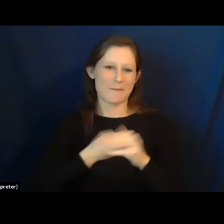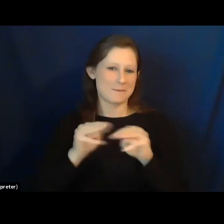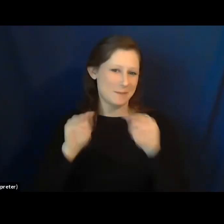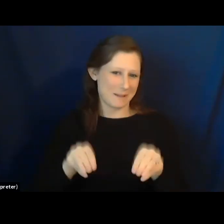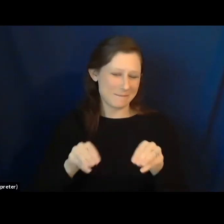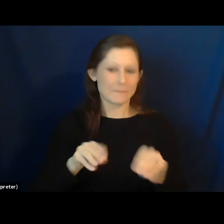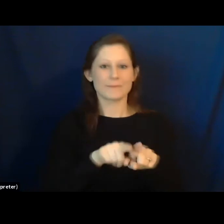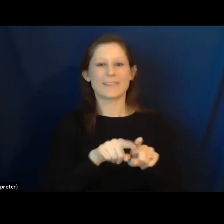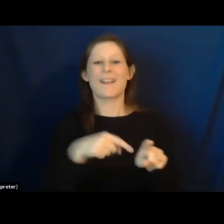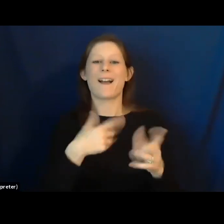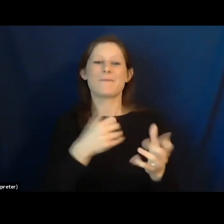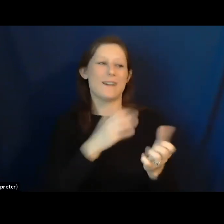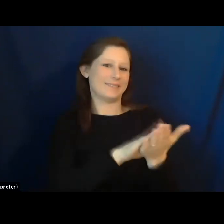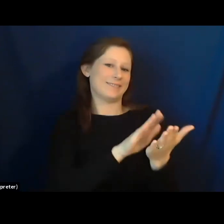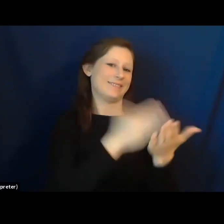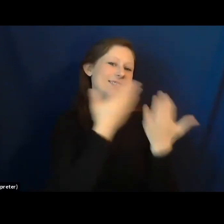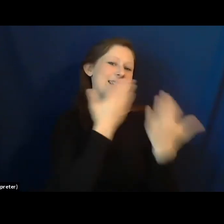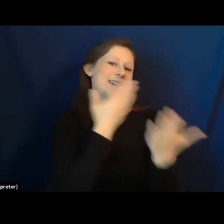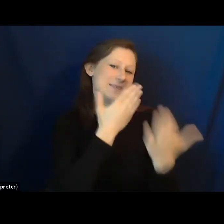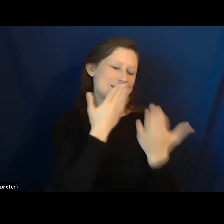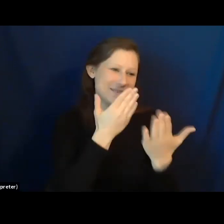big shout out and thank you for everything that they did.